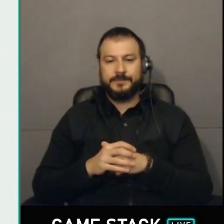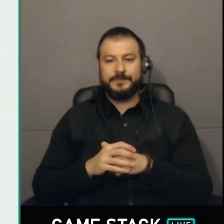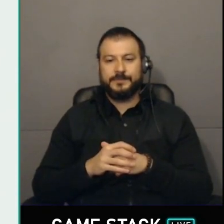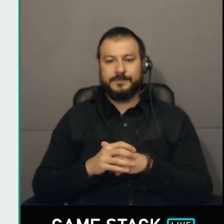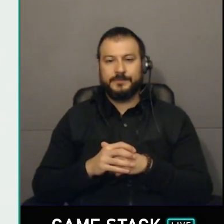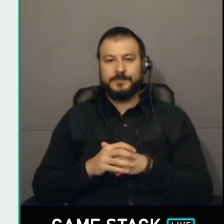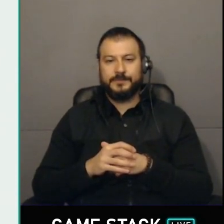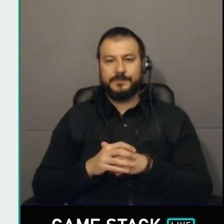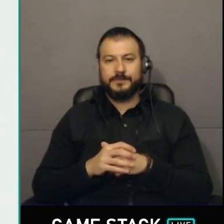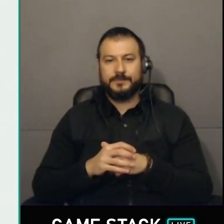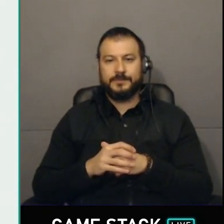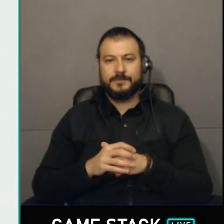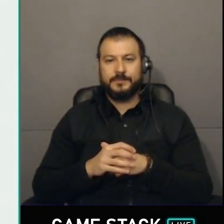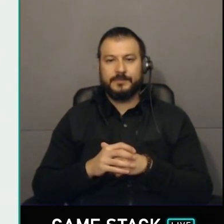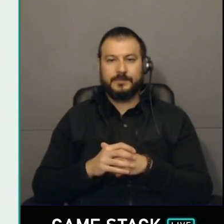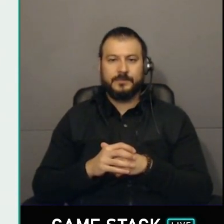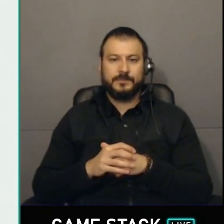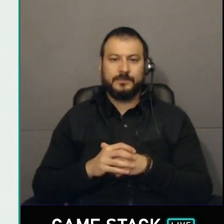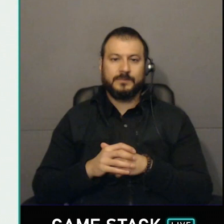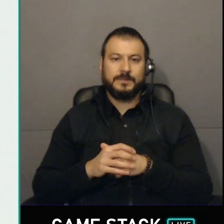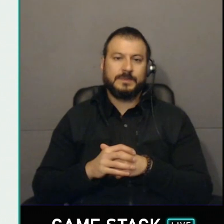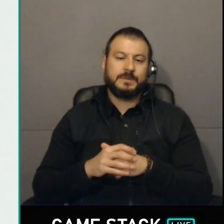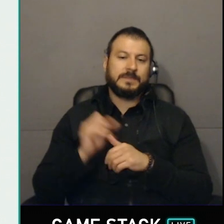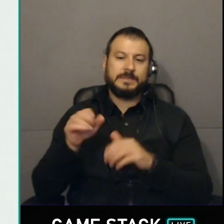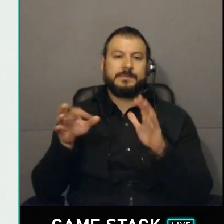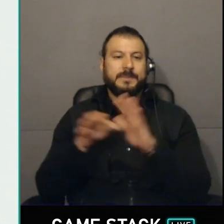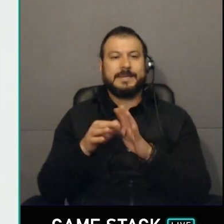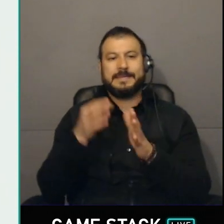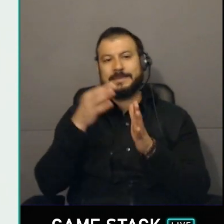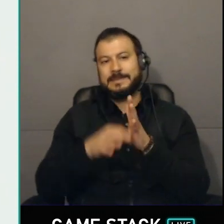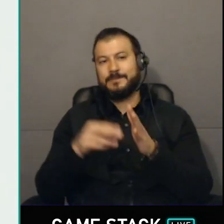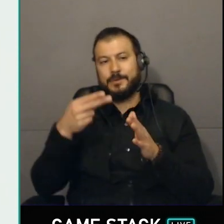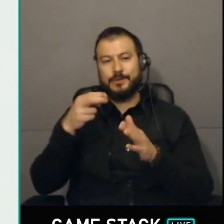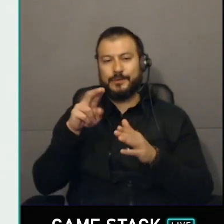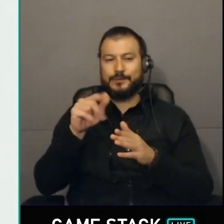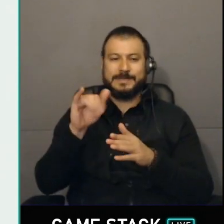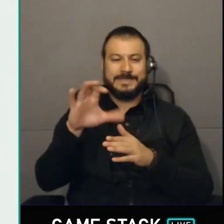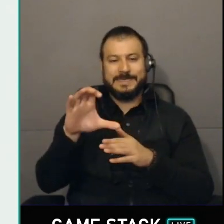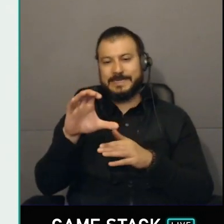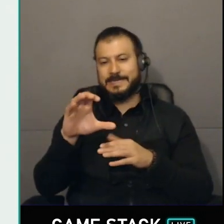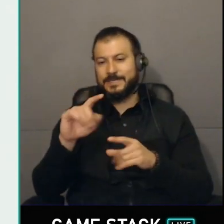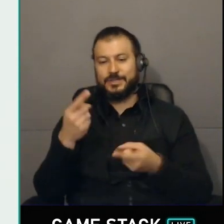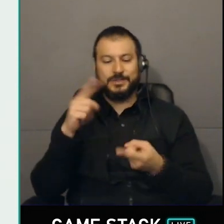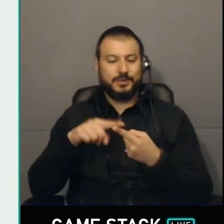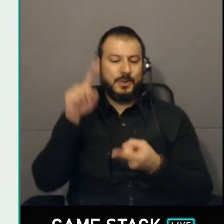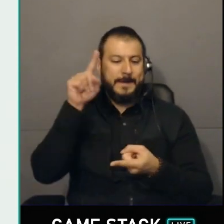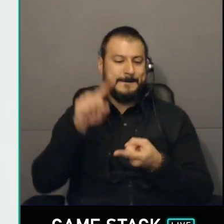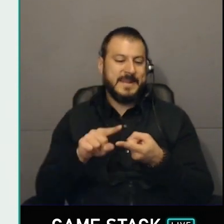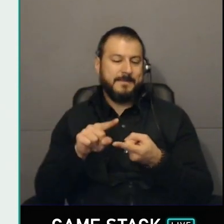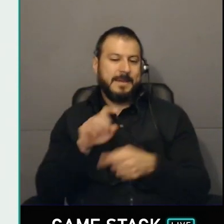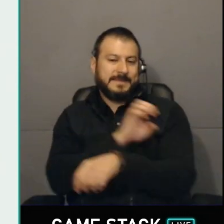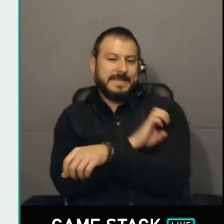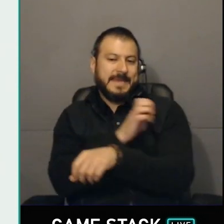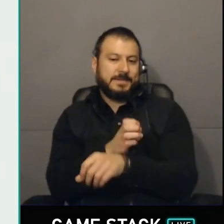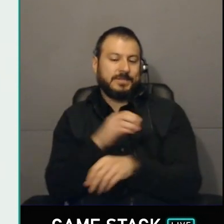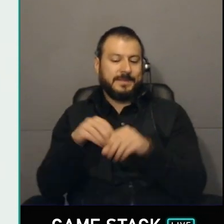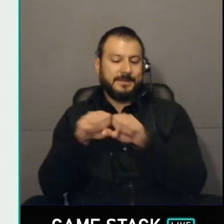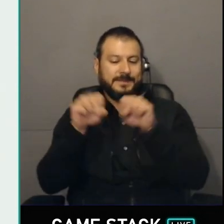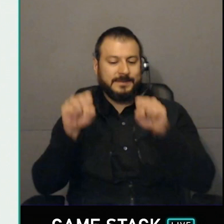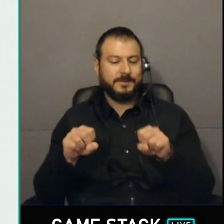And we can pick a simple heuristic. It might be just to minimize the energy in the system. We don't want to introduce more energy,